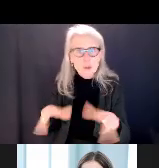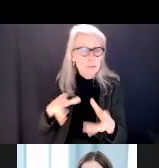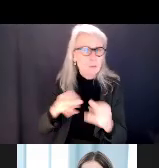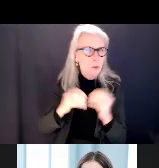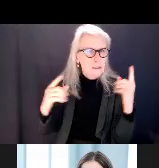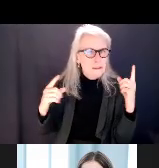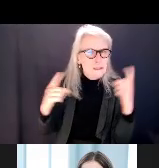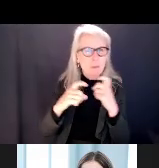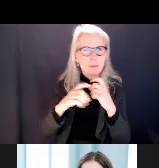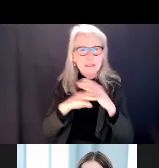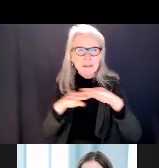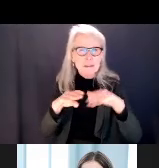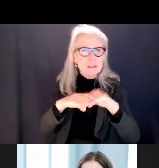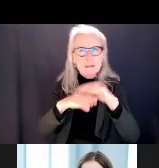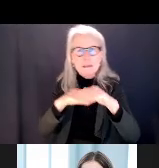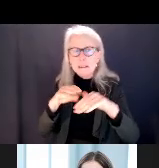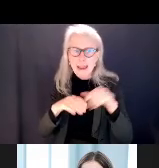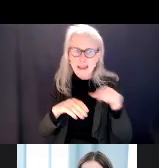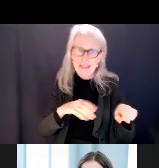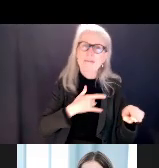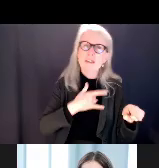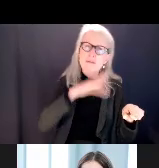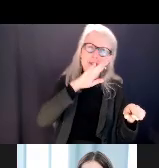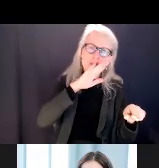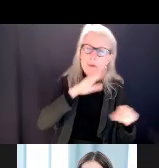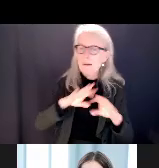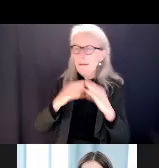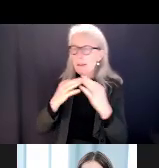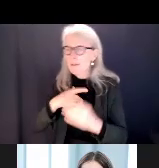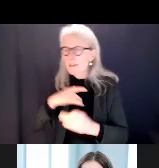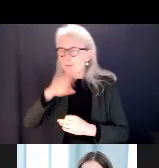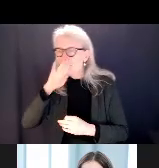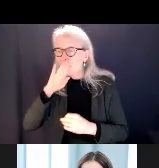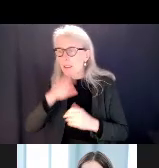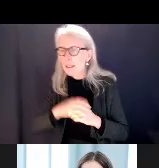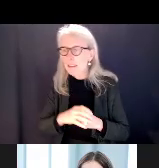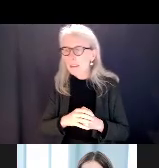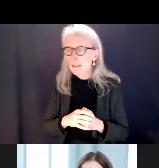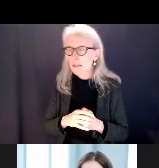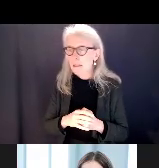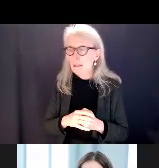frustrations that they feel and the families feel and they're frustrated with the system as well.